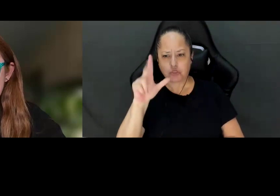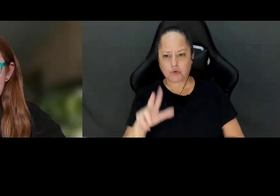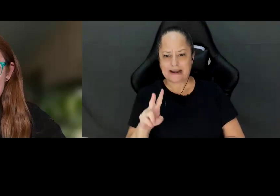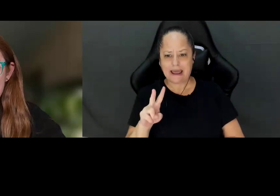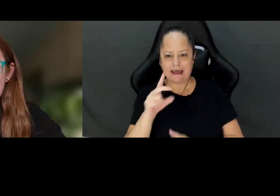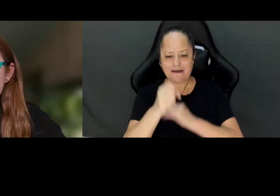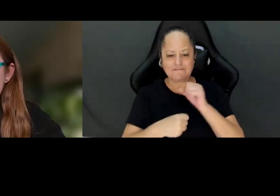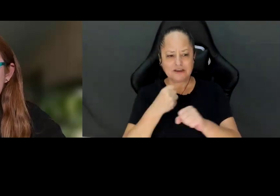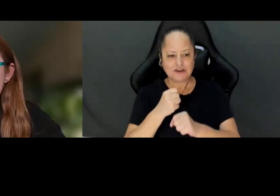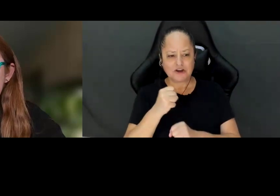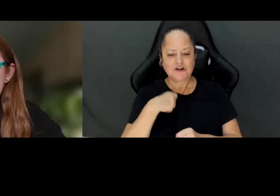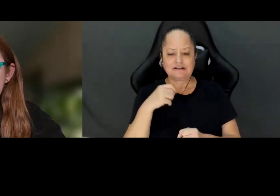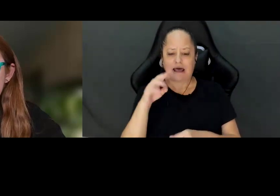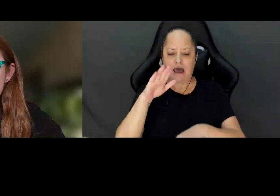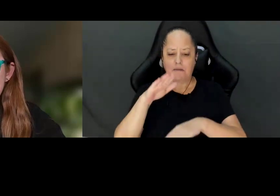And I sit on our strategic investments team.